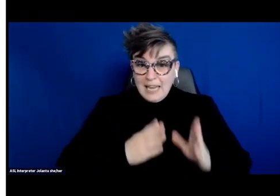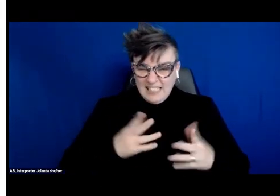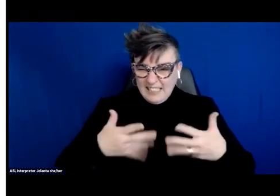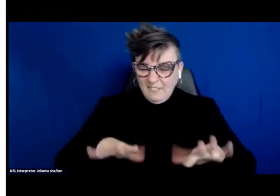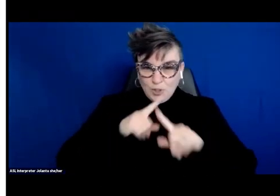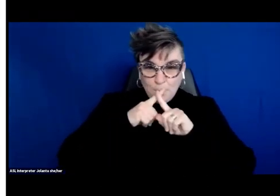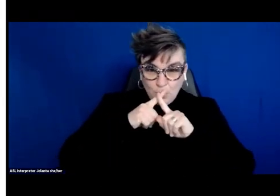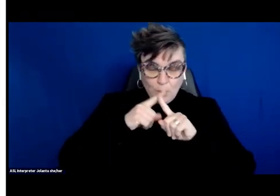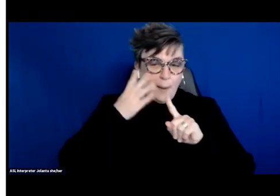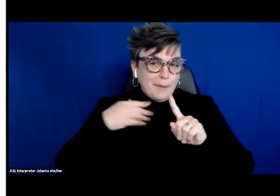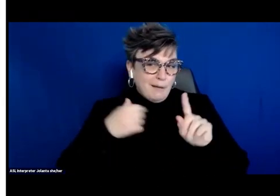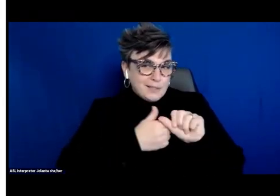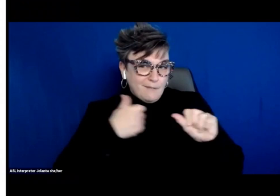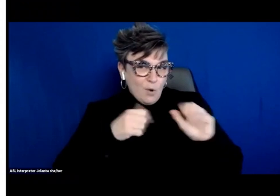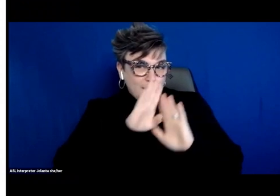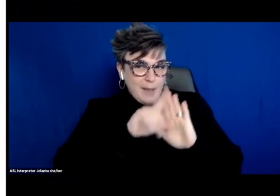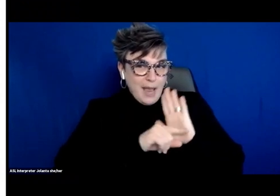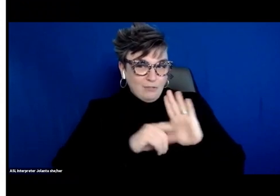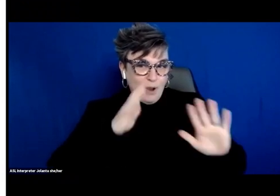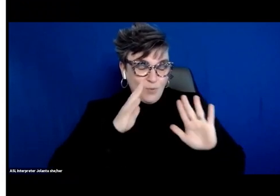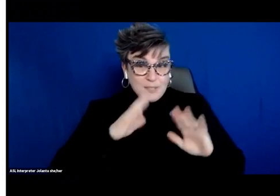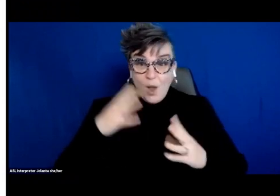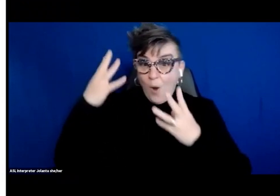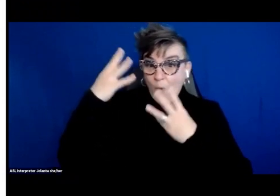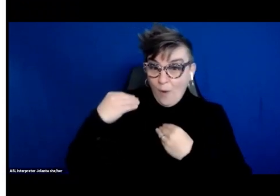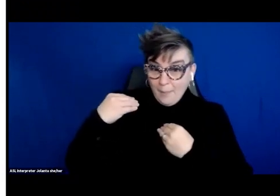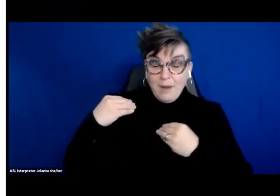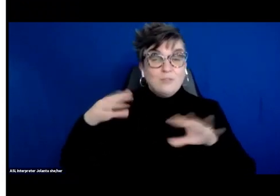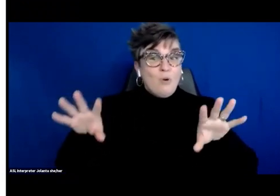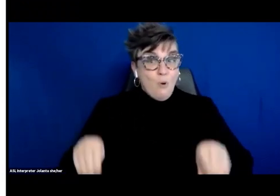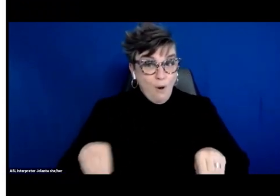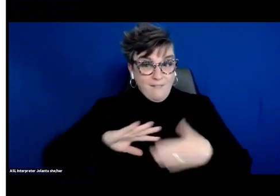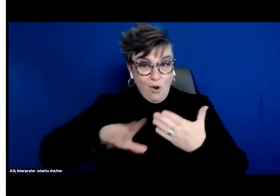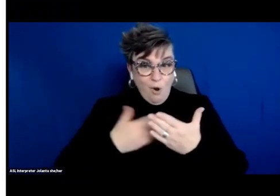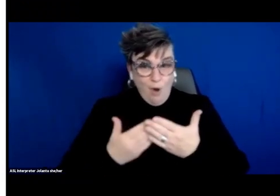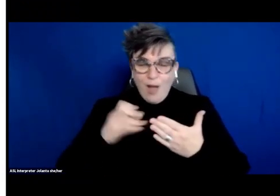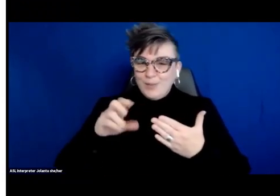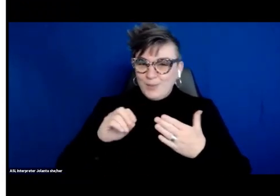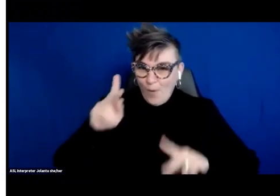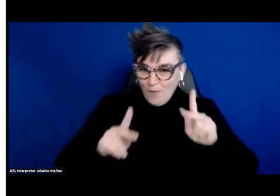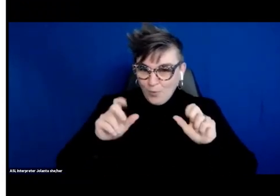turned off to allow attendees to easily view the interpreters. During the Q&A session,